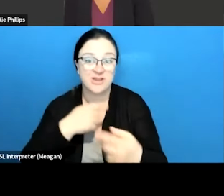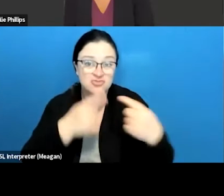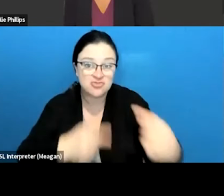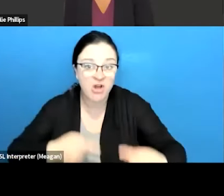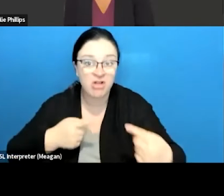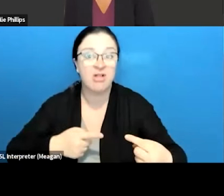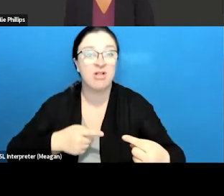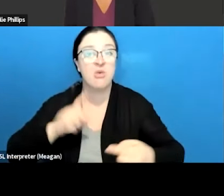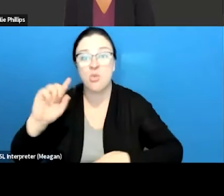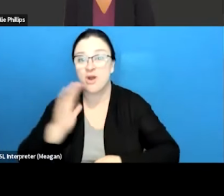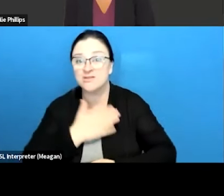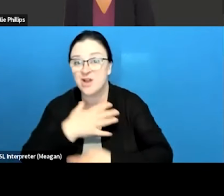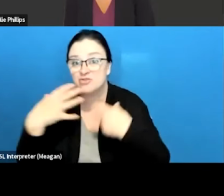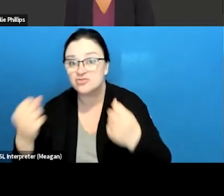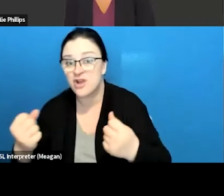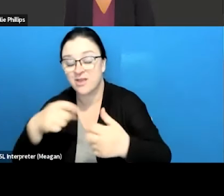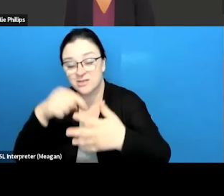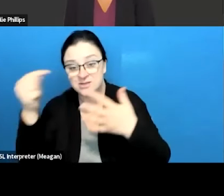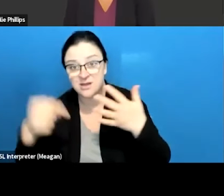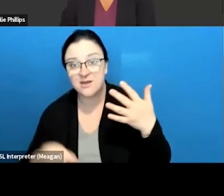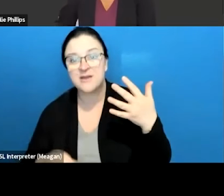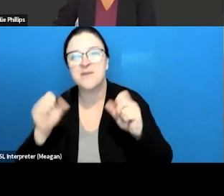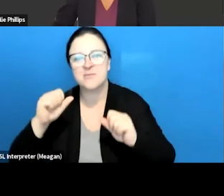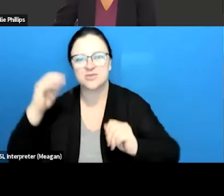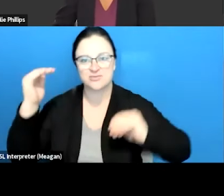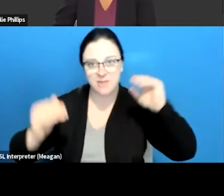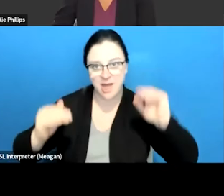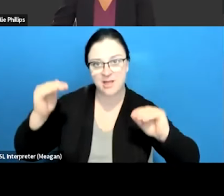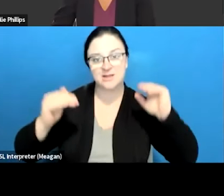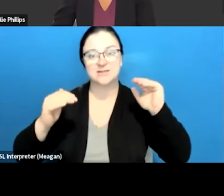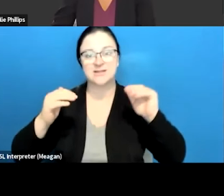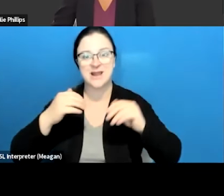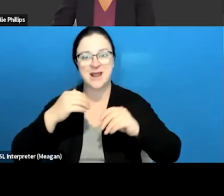and to be able to balance those and make those things work for the betterment